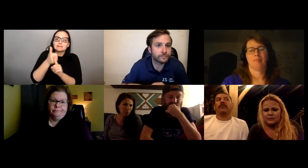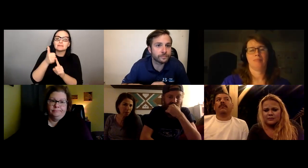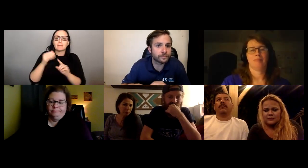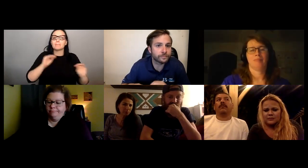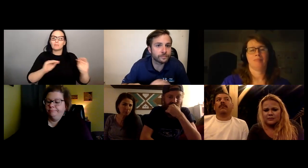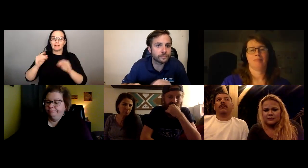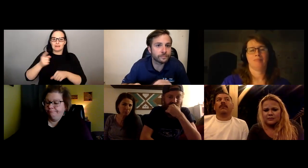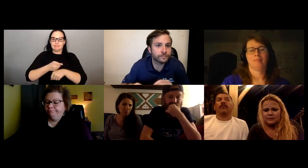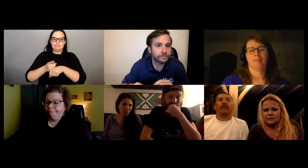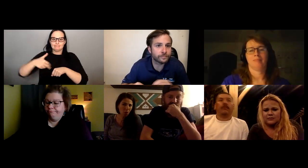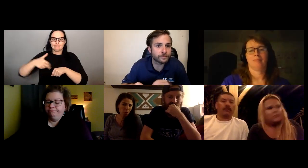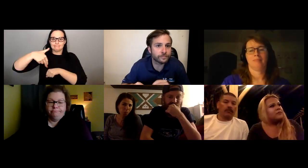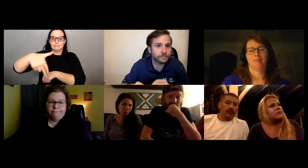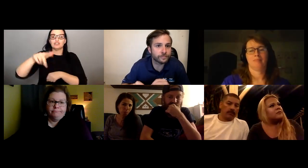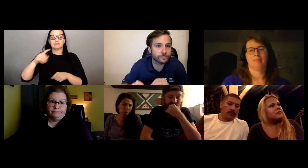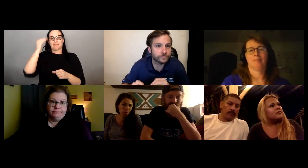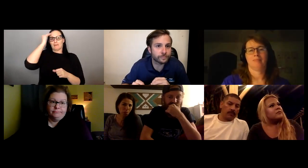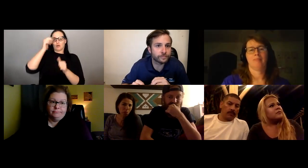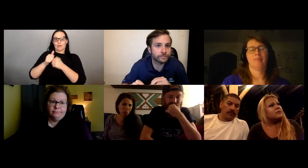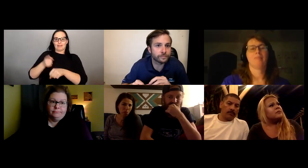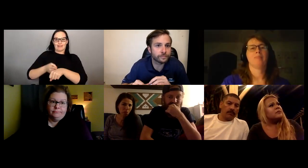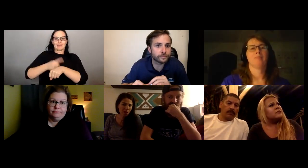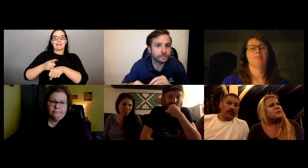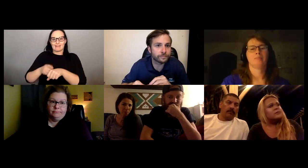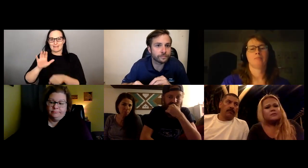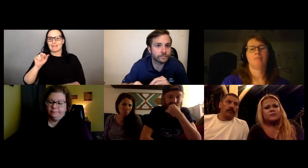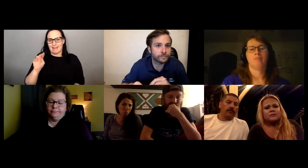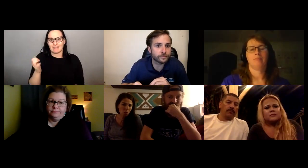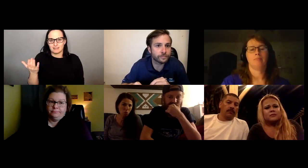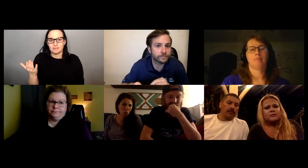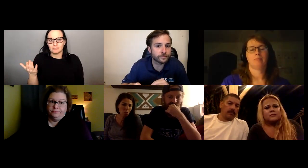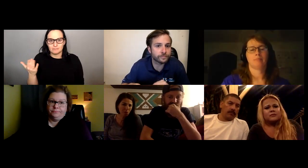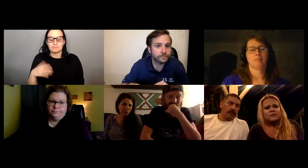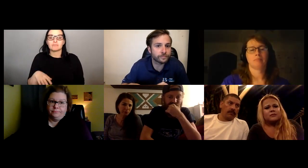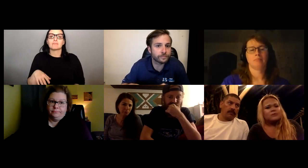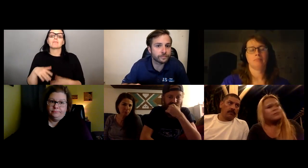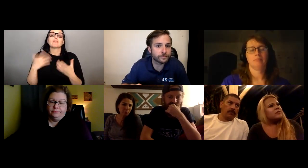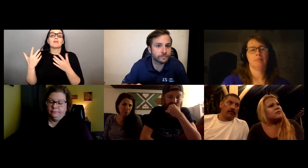to just be familiar with the cane